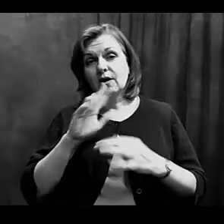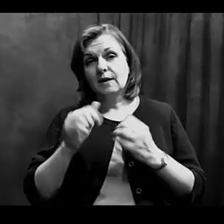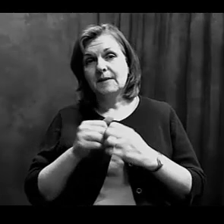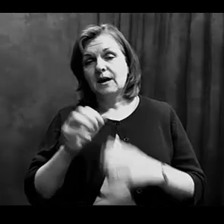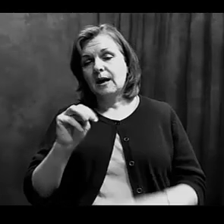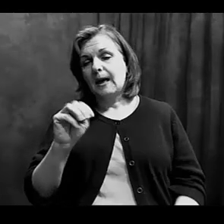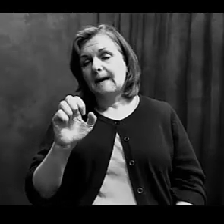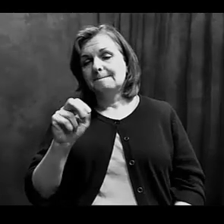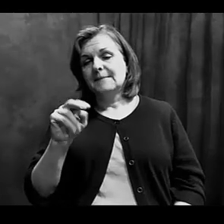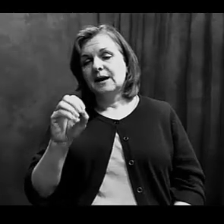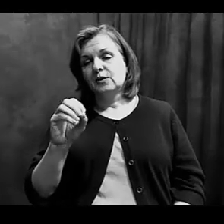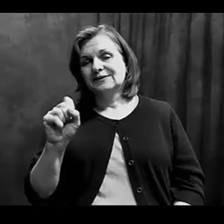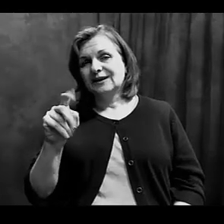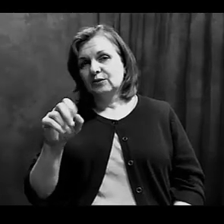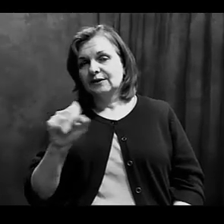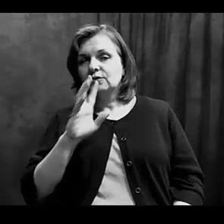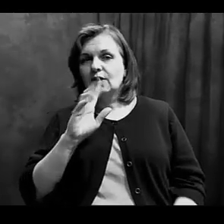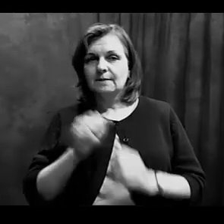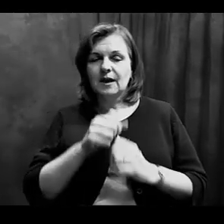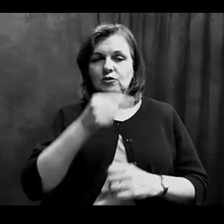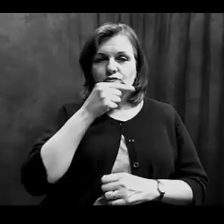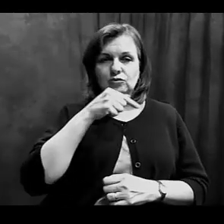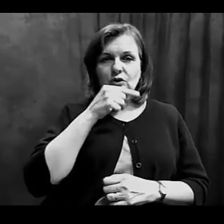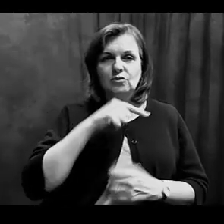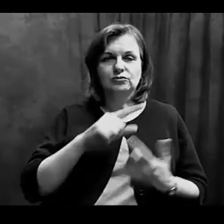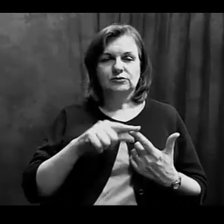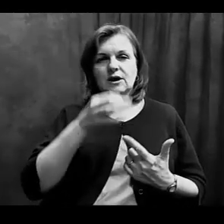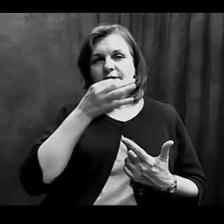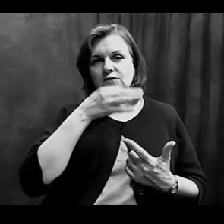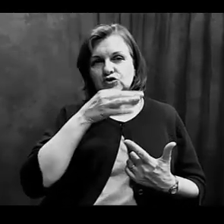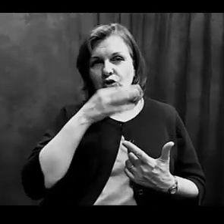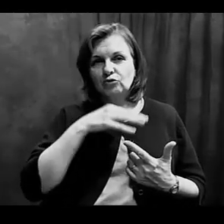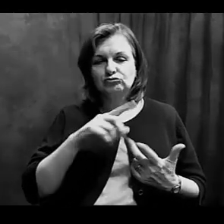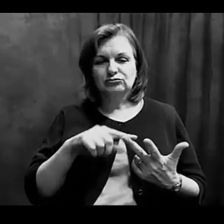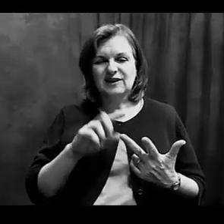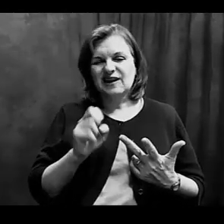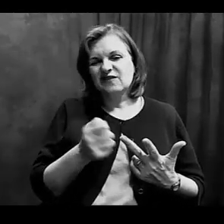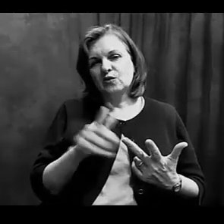about monosaccharides we are talking about glucose -- fructose